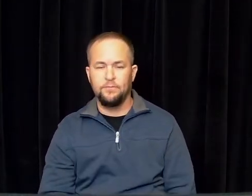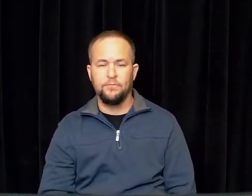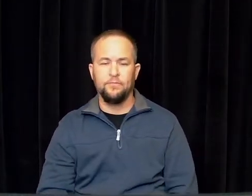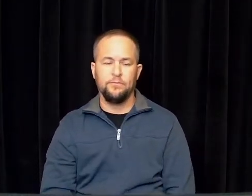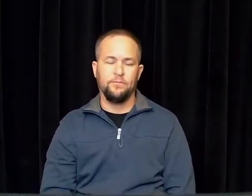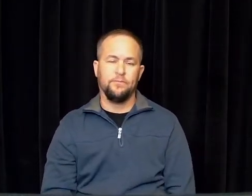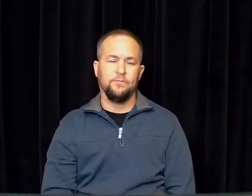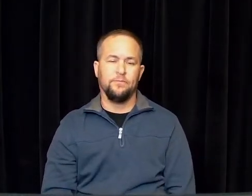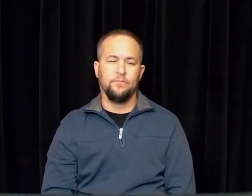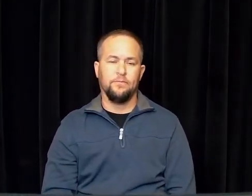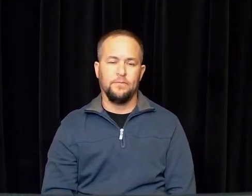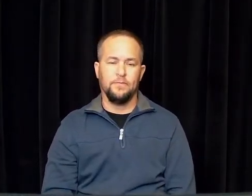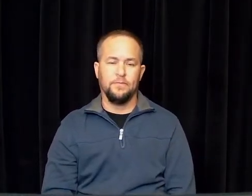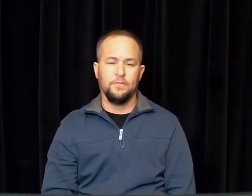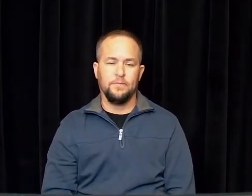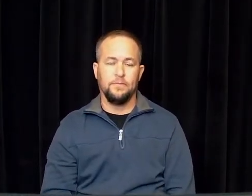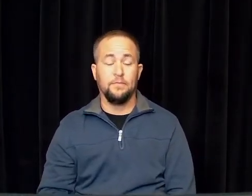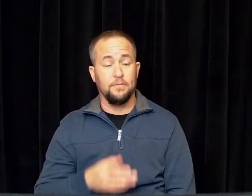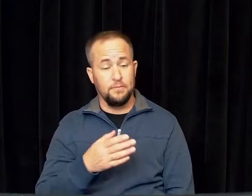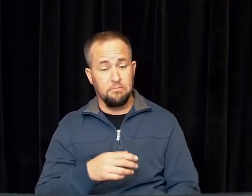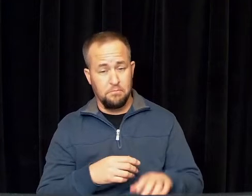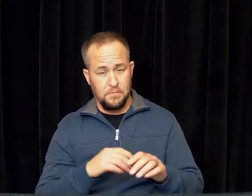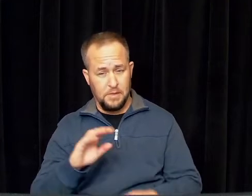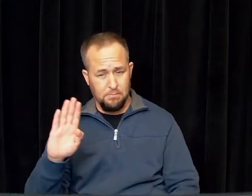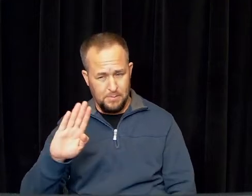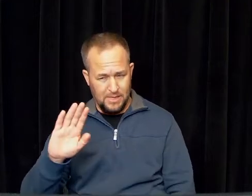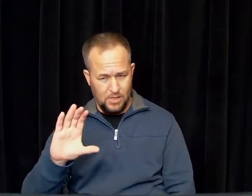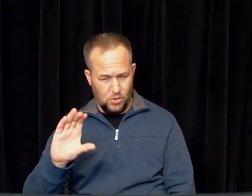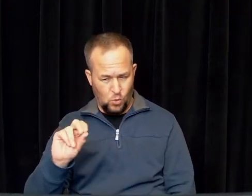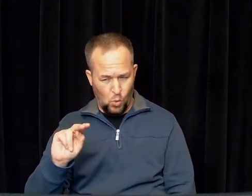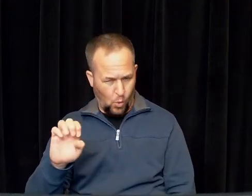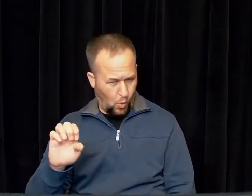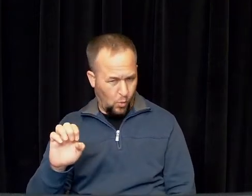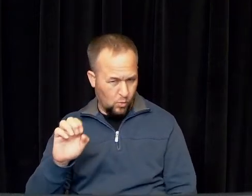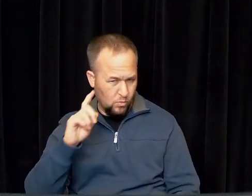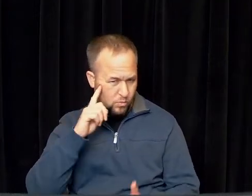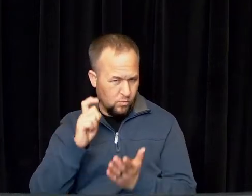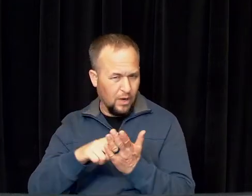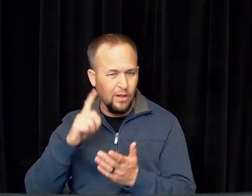Here are the answers. b: cone. You probably recognize that like an ice cream cone. That one's just turned